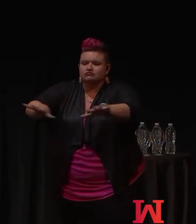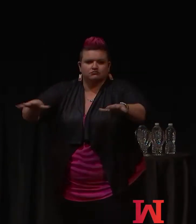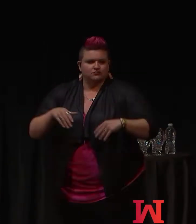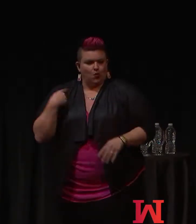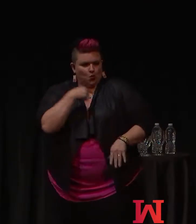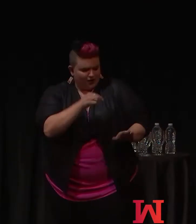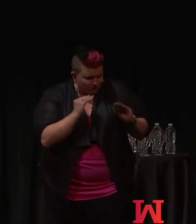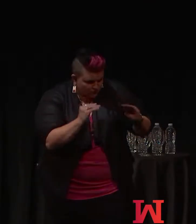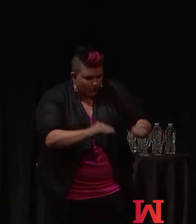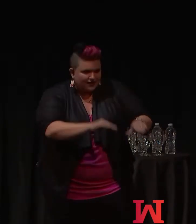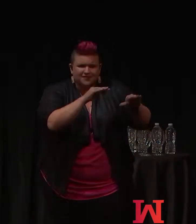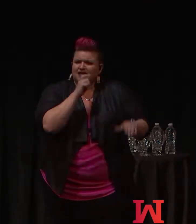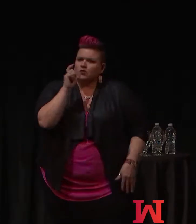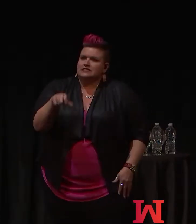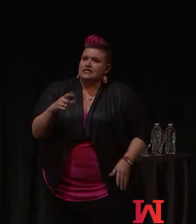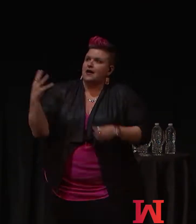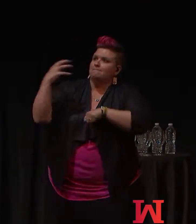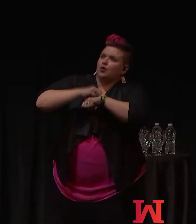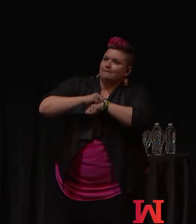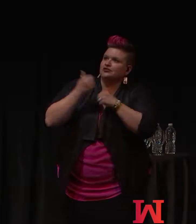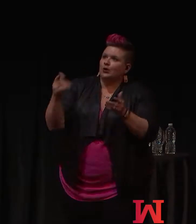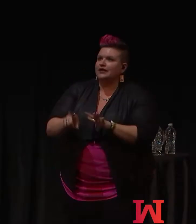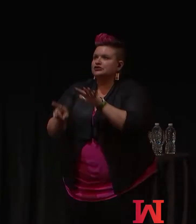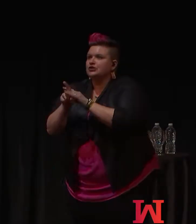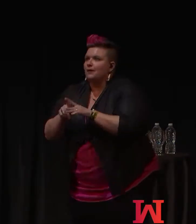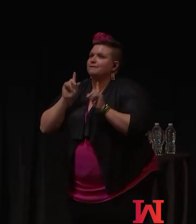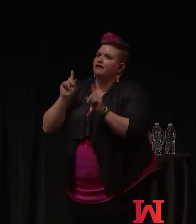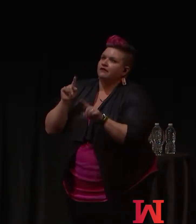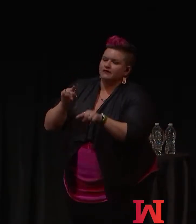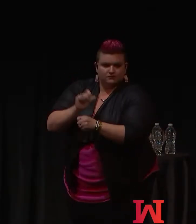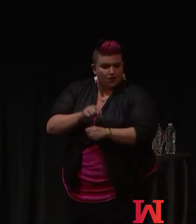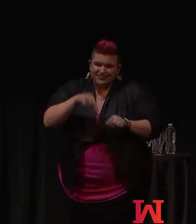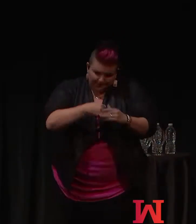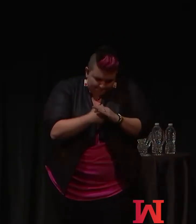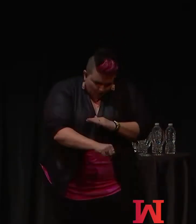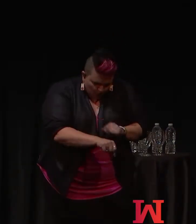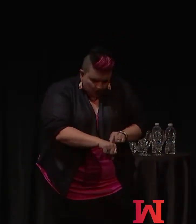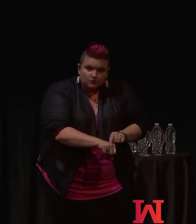that they don't need an appointment to show up to do the work that they were put on this earth to do.